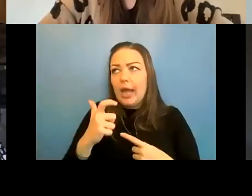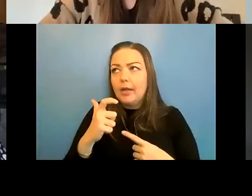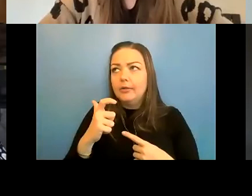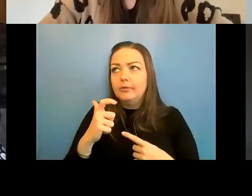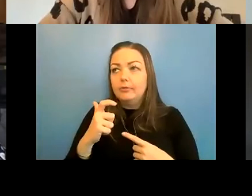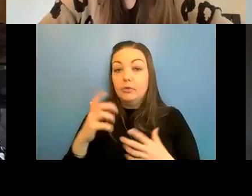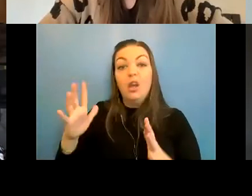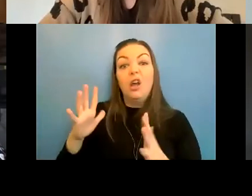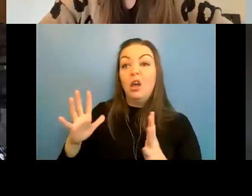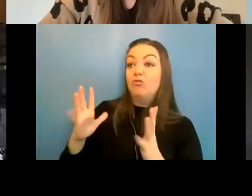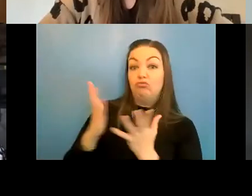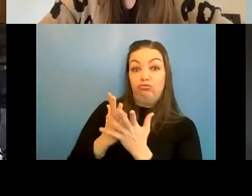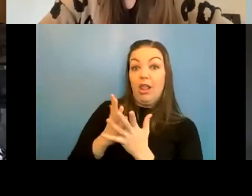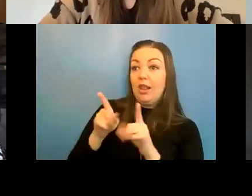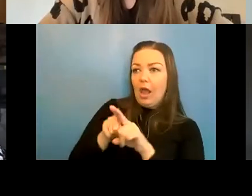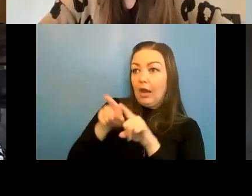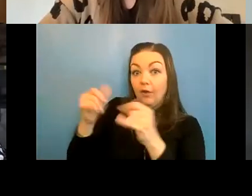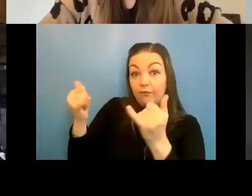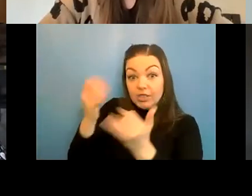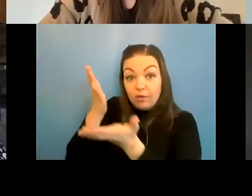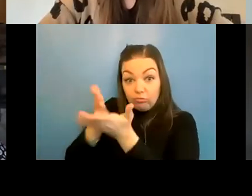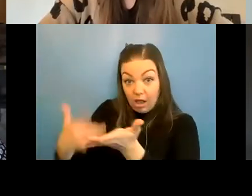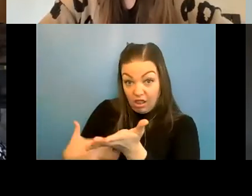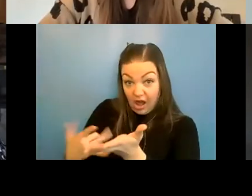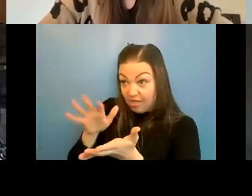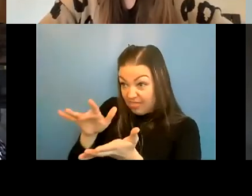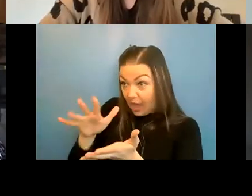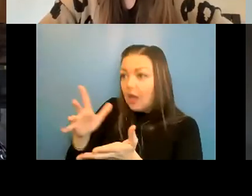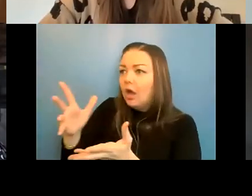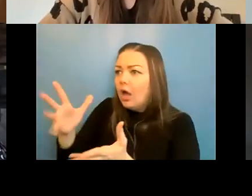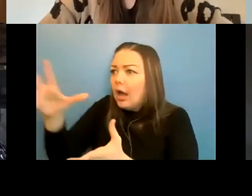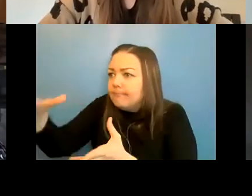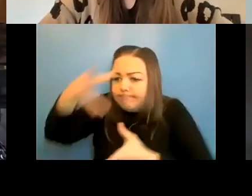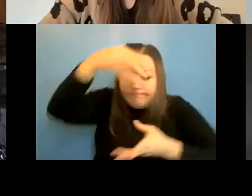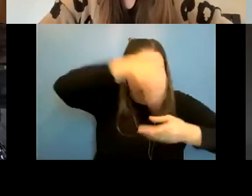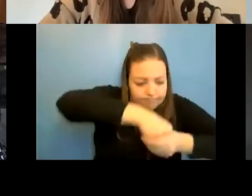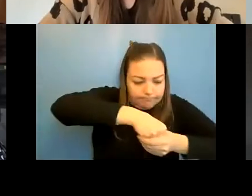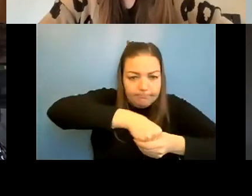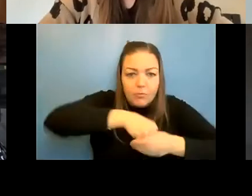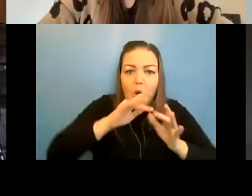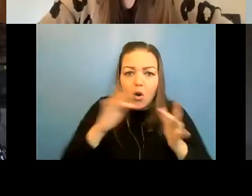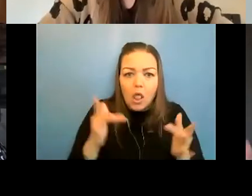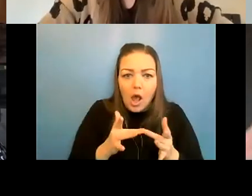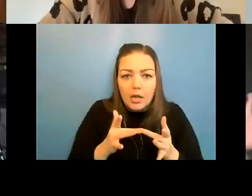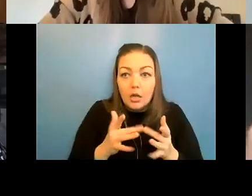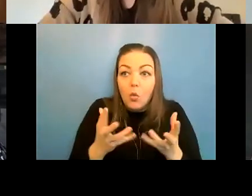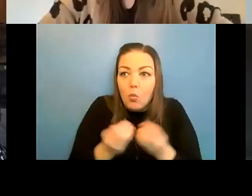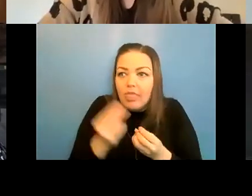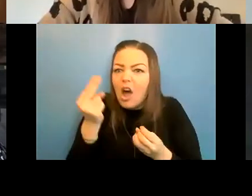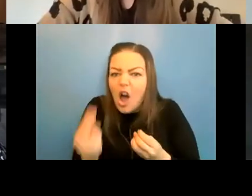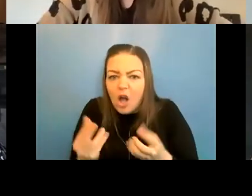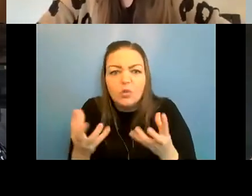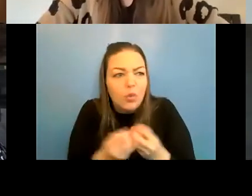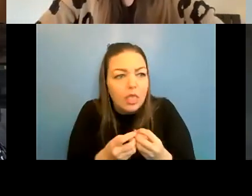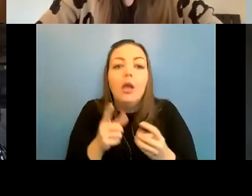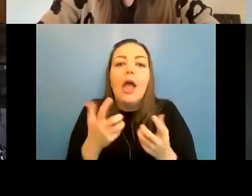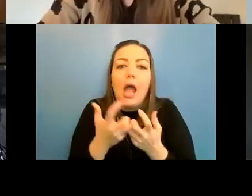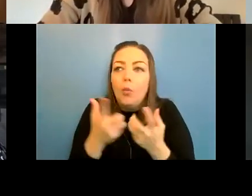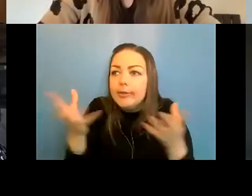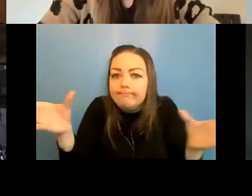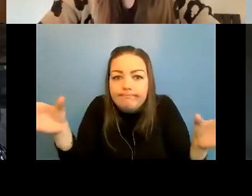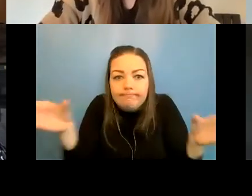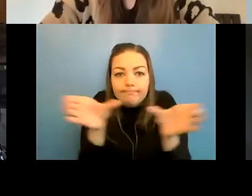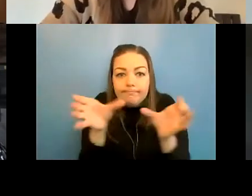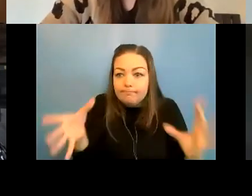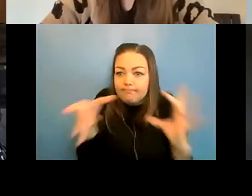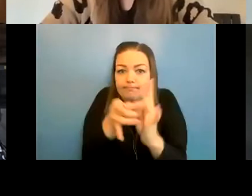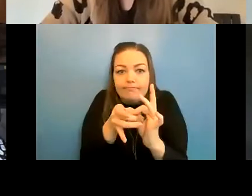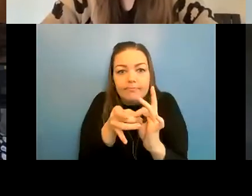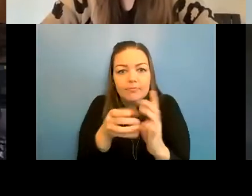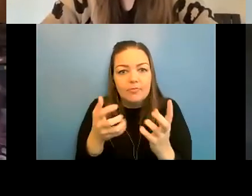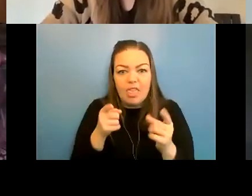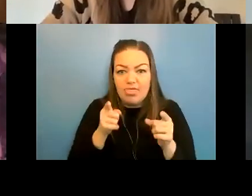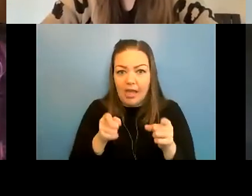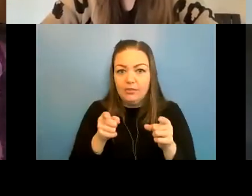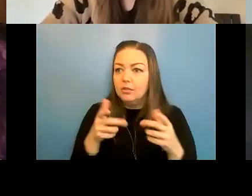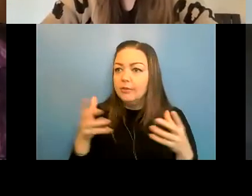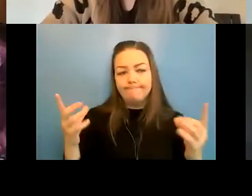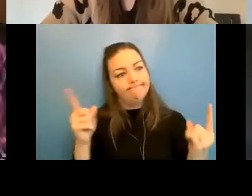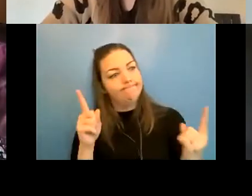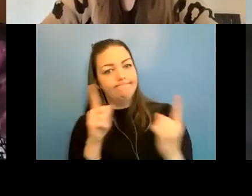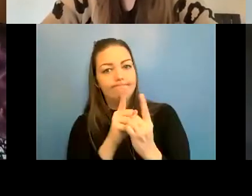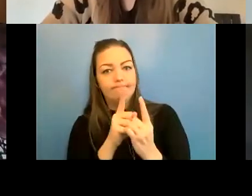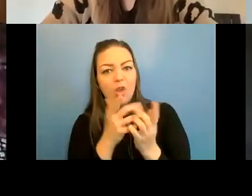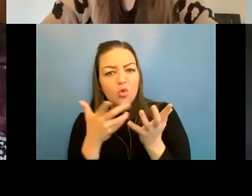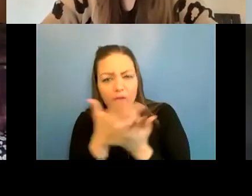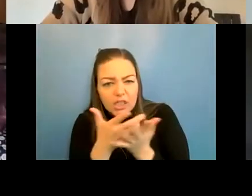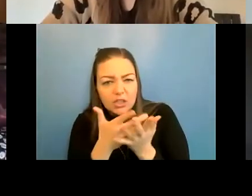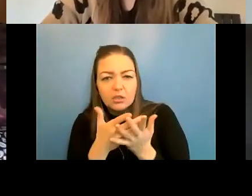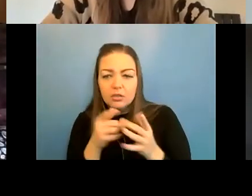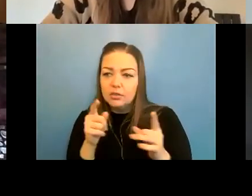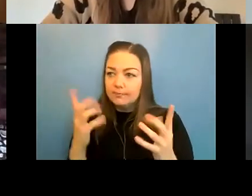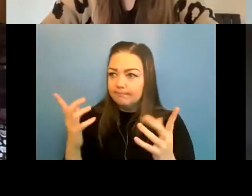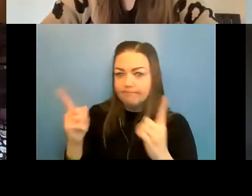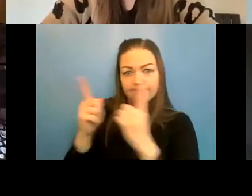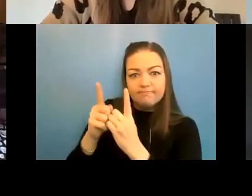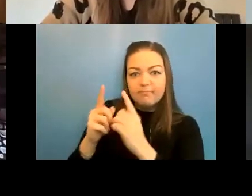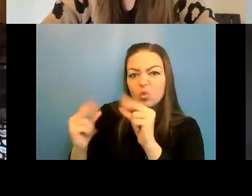We/you have amazingly - we have tried to work out, how can we do what we would do if we were physically all together in one space for the international industry and the artists,